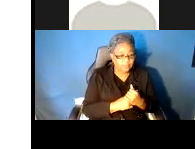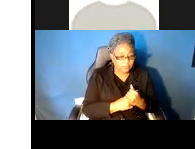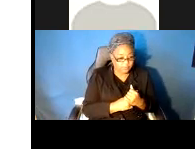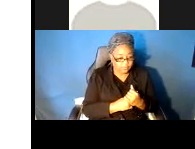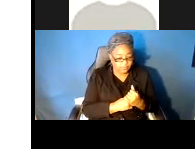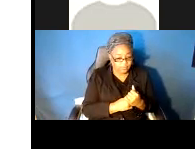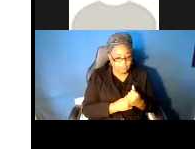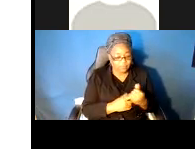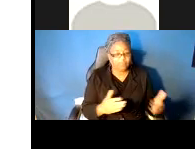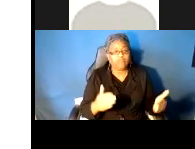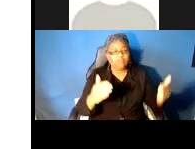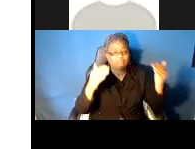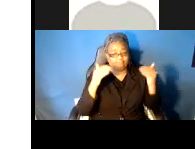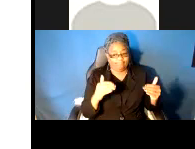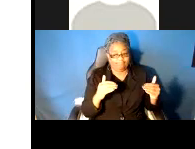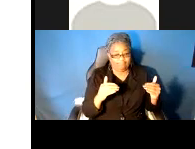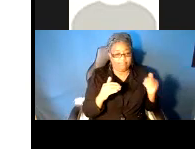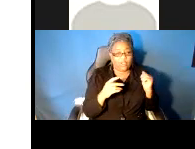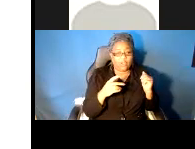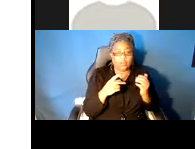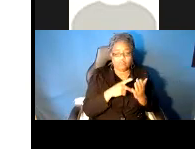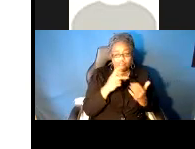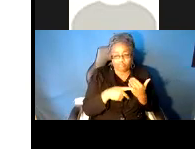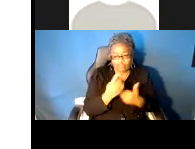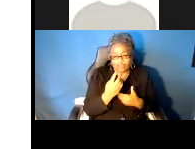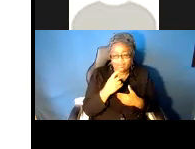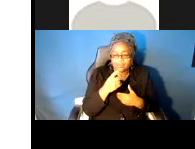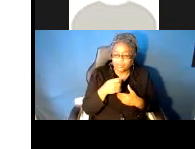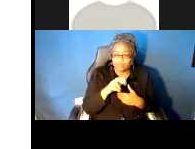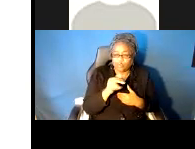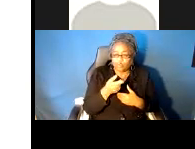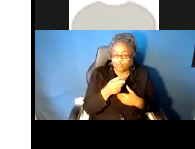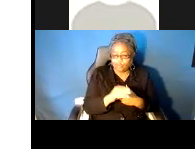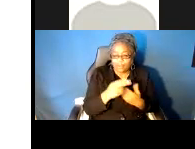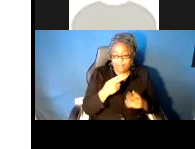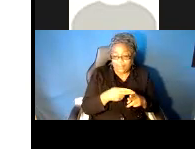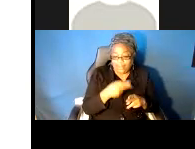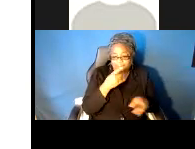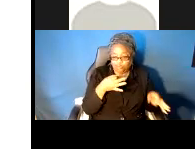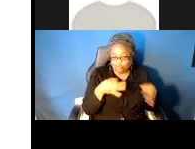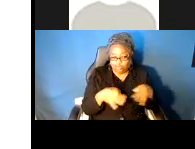Moving on to project or program name and description, for the project or program name,